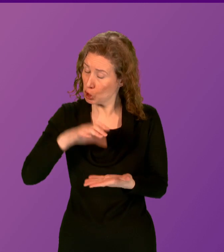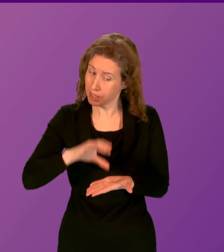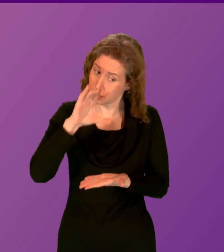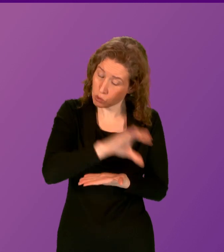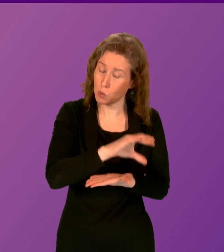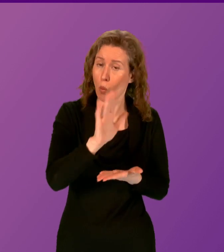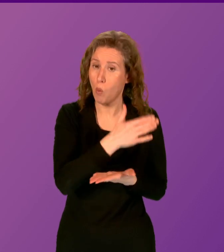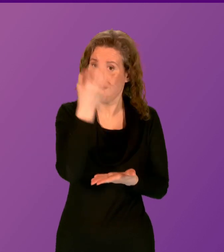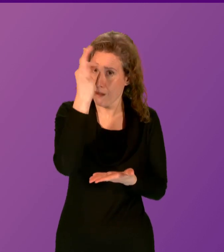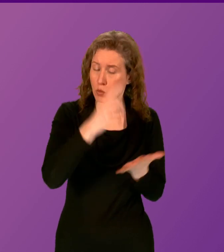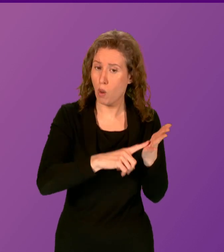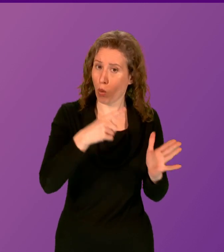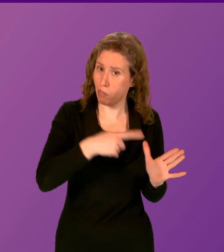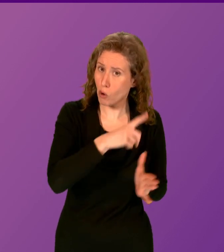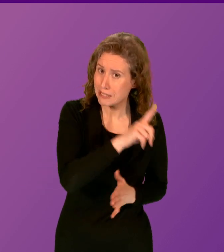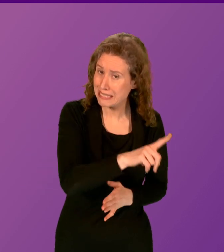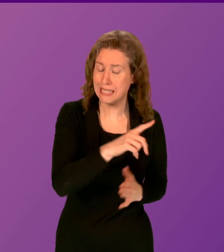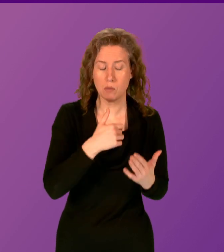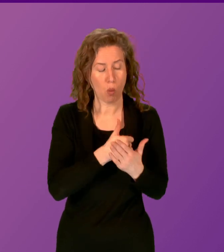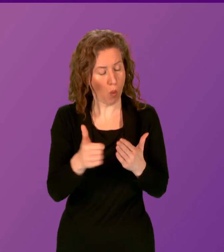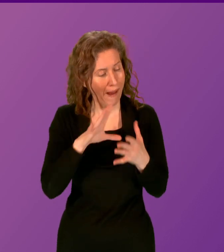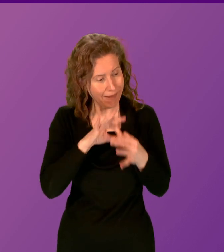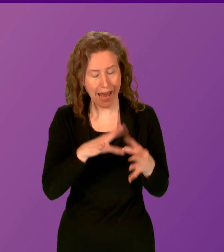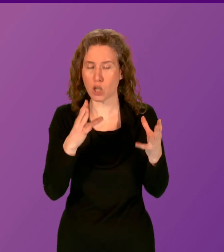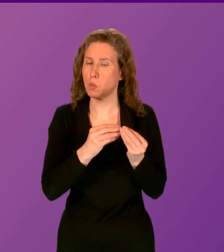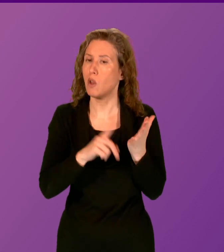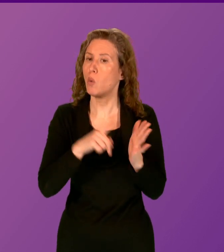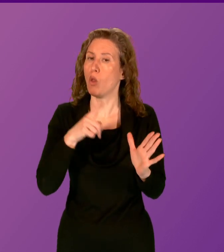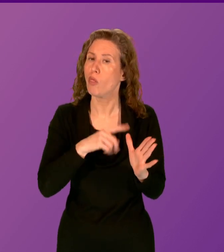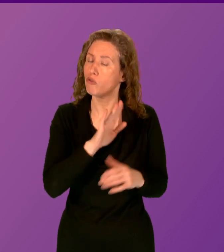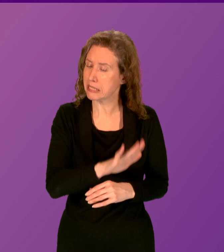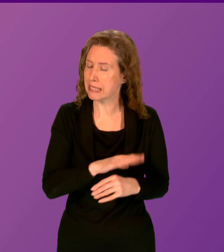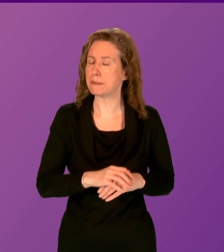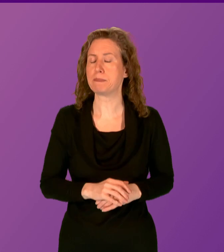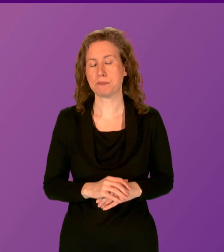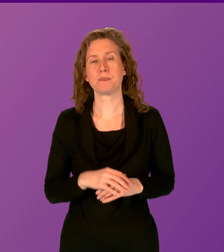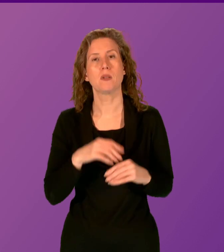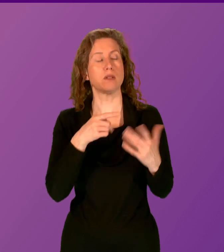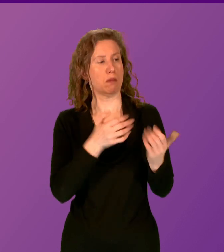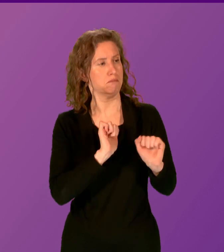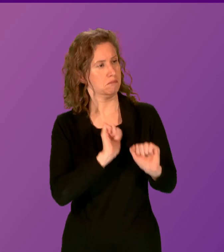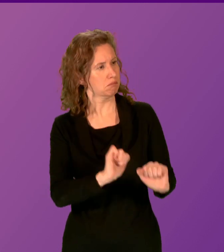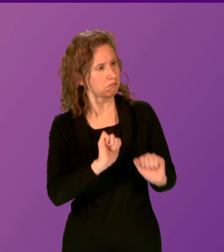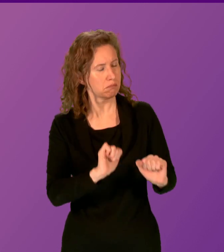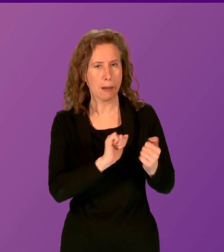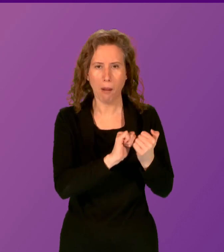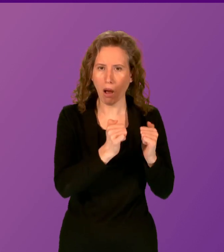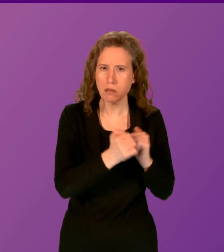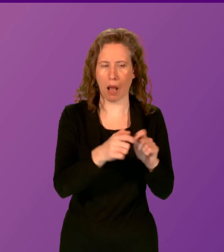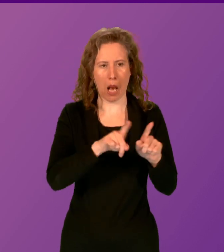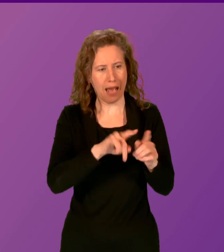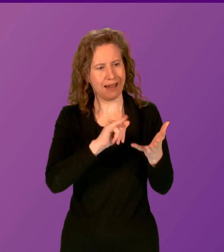We are always happy to engage with our local authorities and their partners, such as SPT,